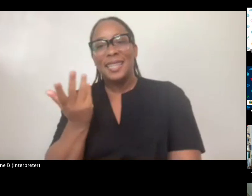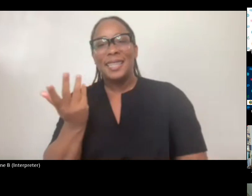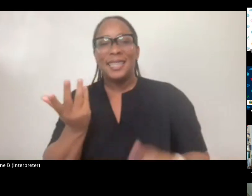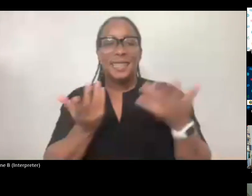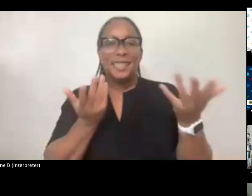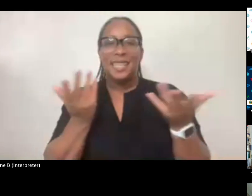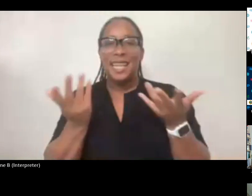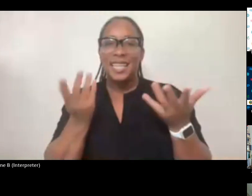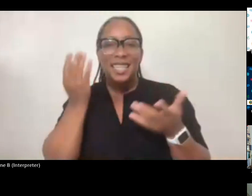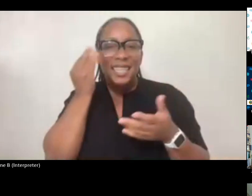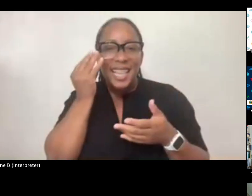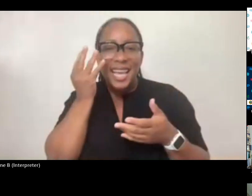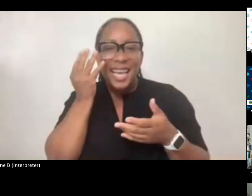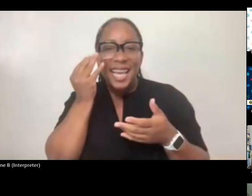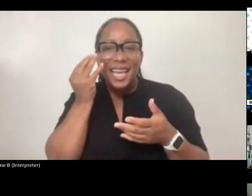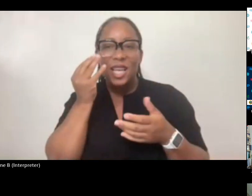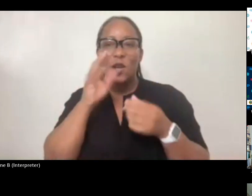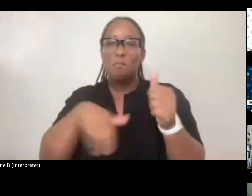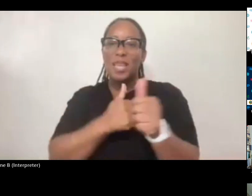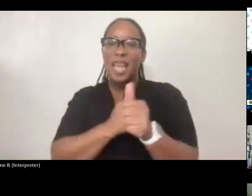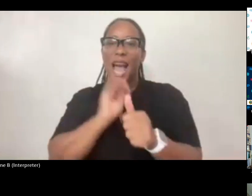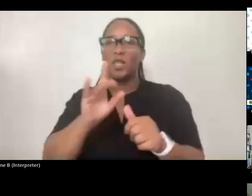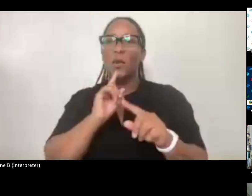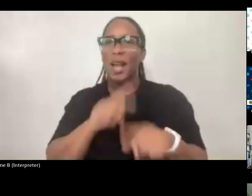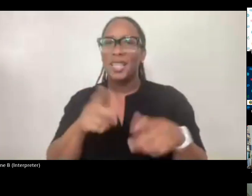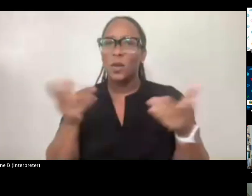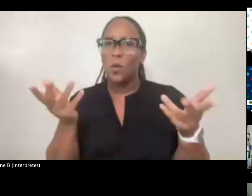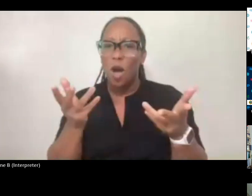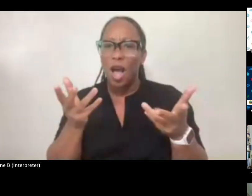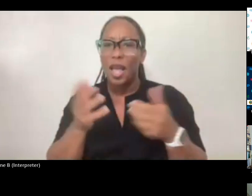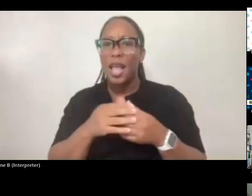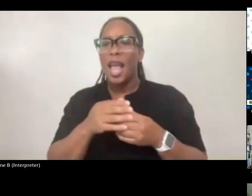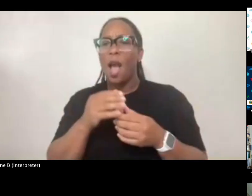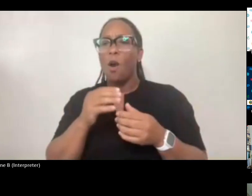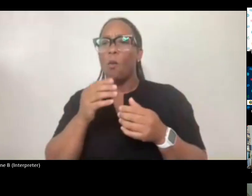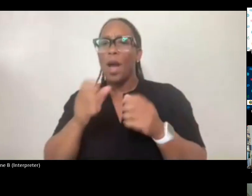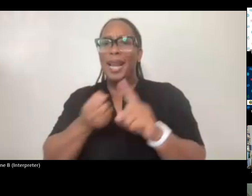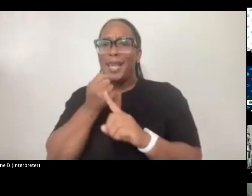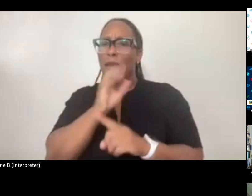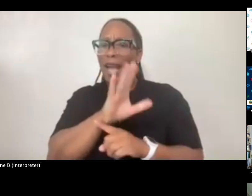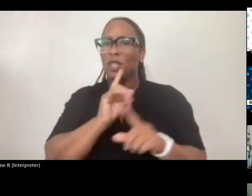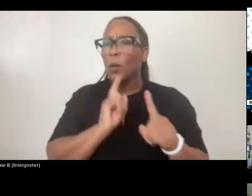Just, you know, think about what's behind your answer. Think about what's informing your answer and think about.